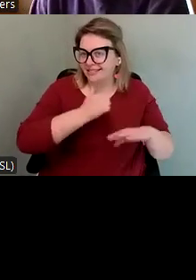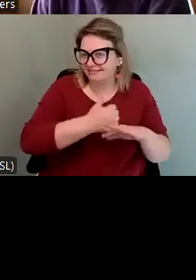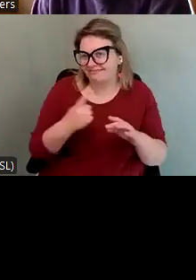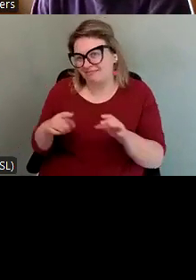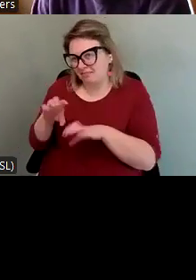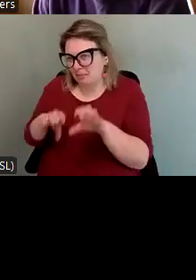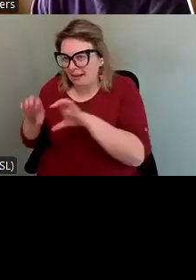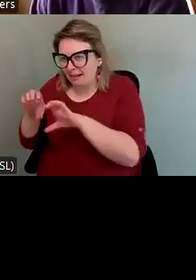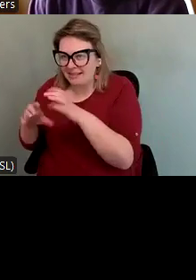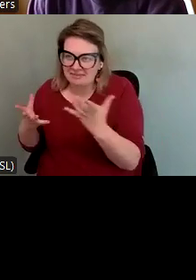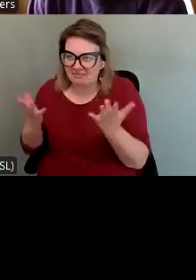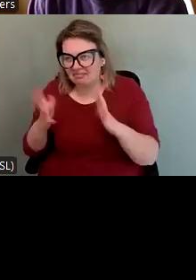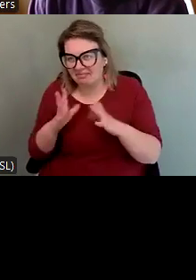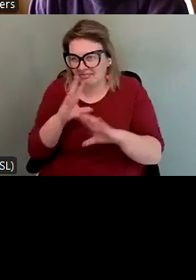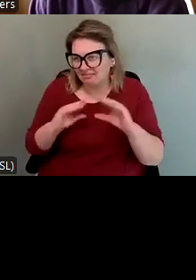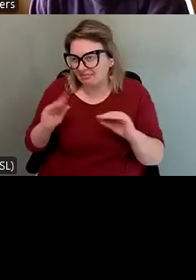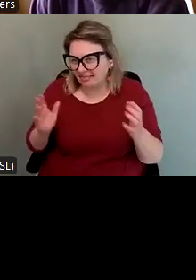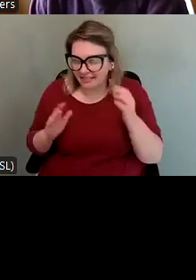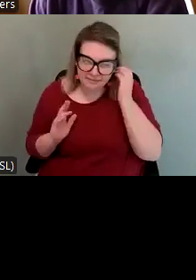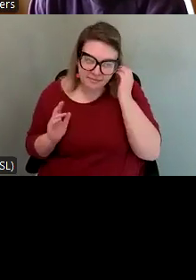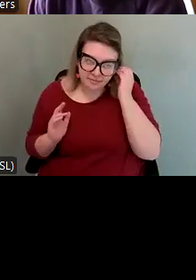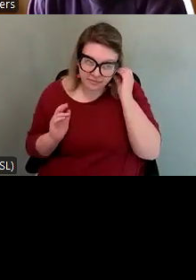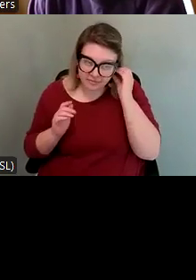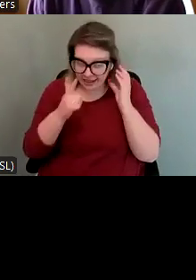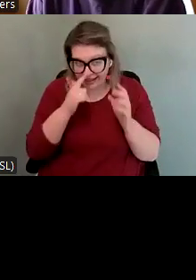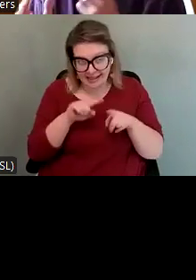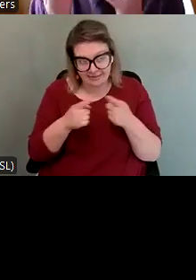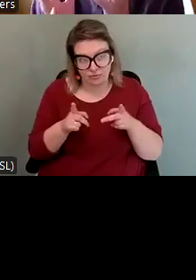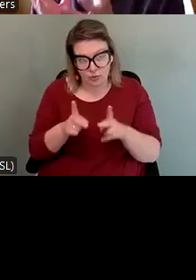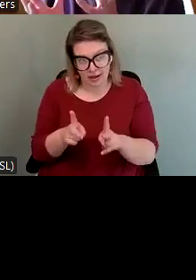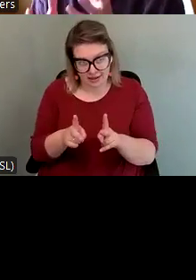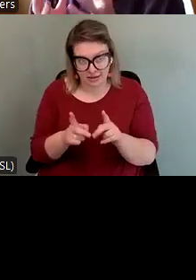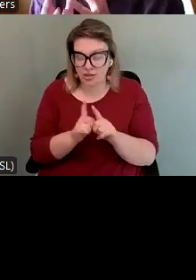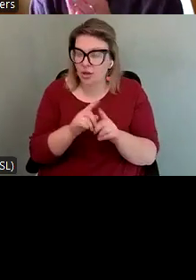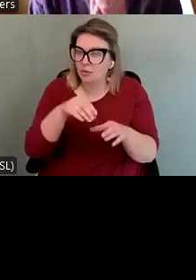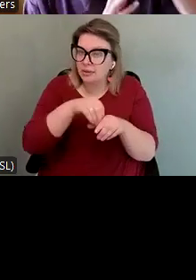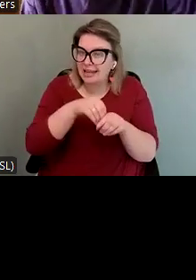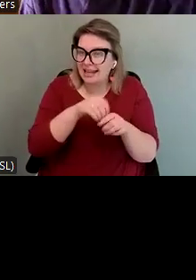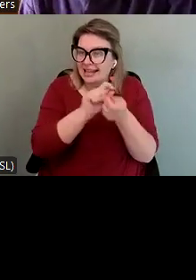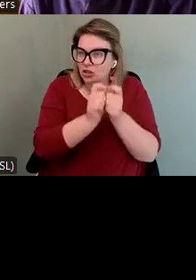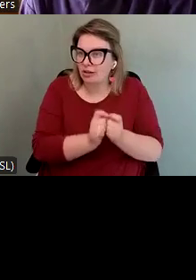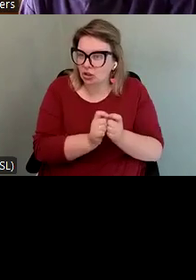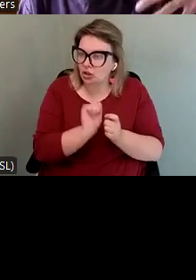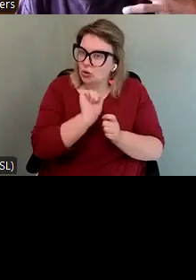There are a few different ways of doing it. Firstly, it's like native integrations. That's why I've asked that question about what your platform is,